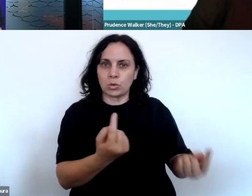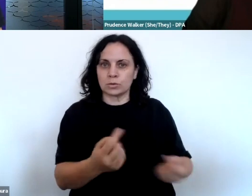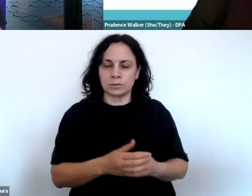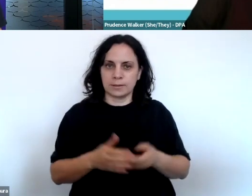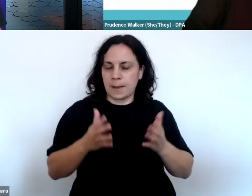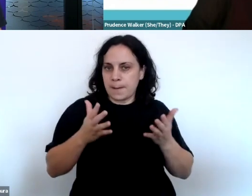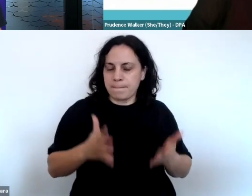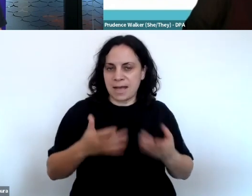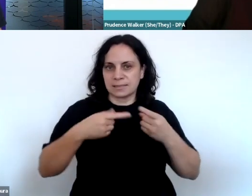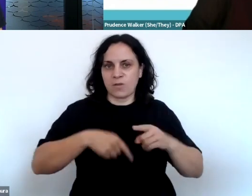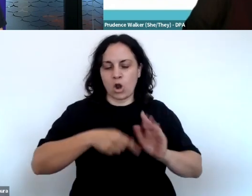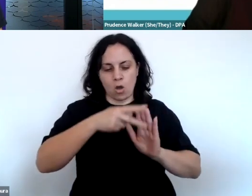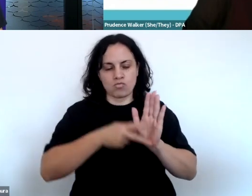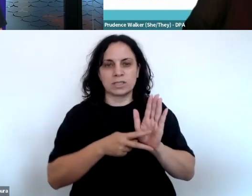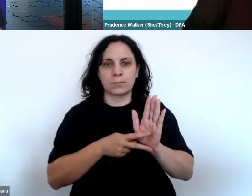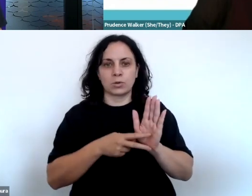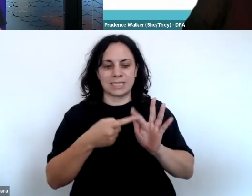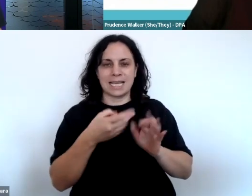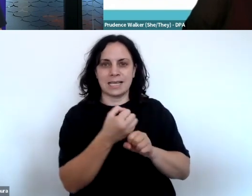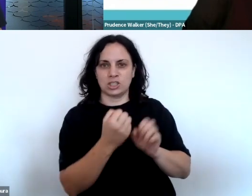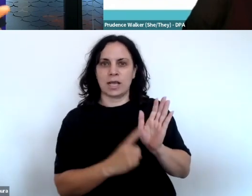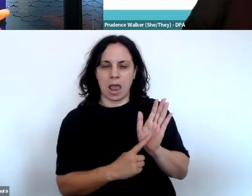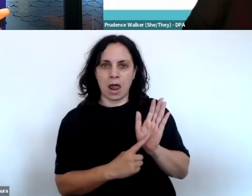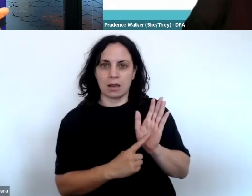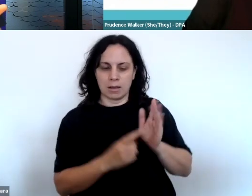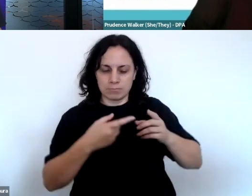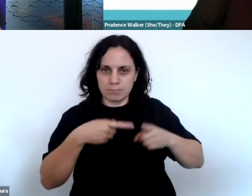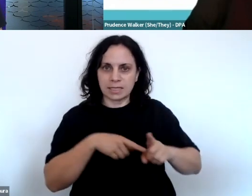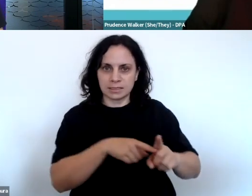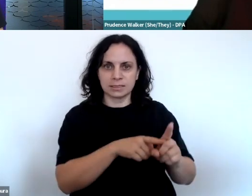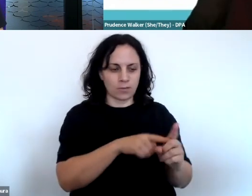principles to ways in which they work with disabled people